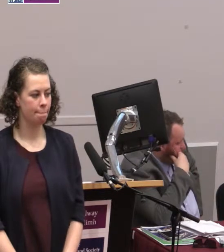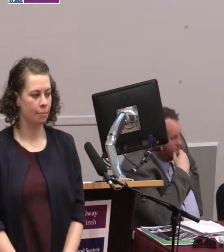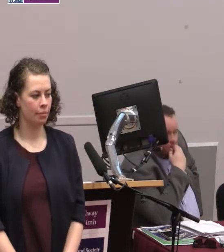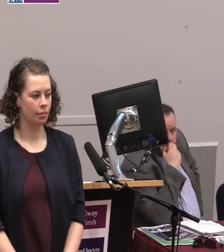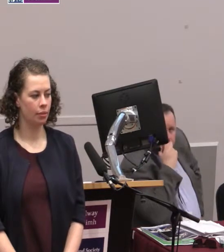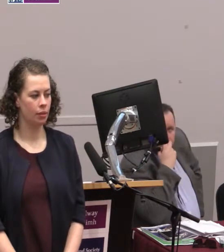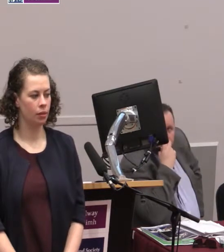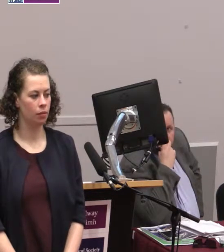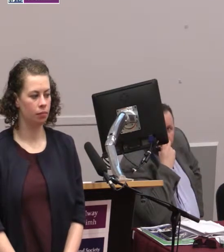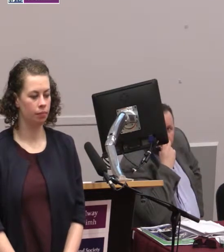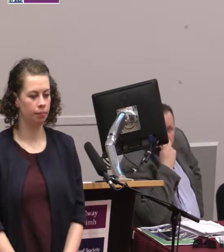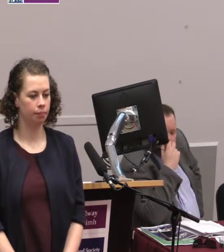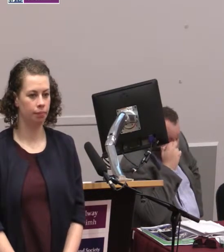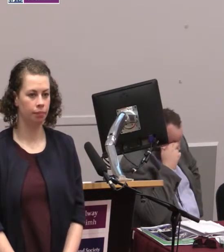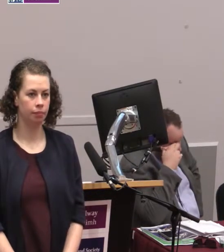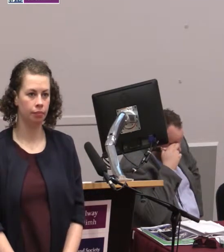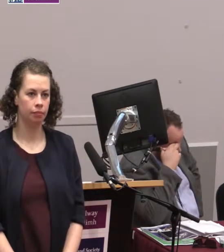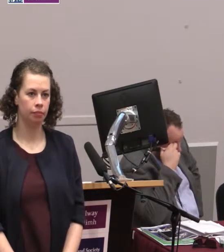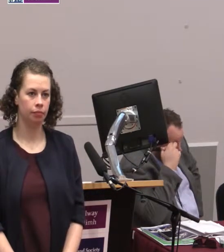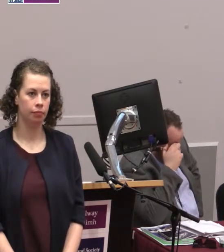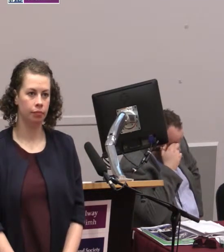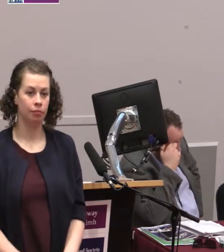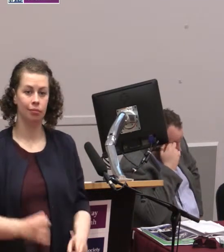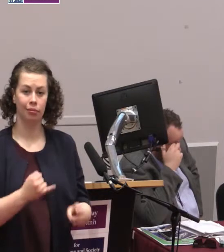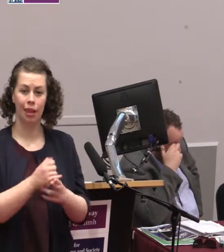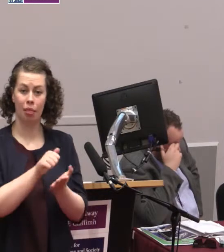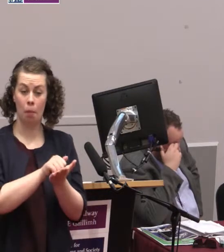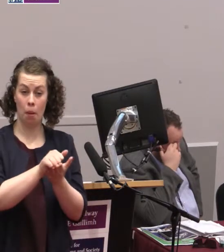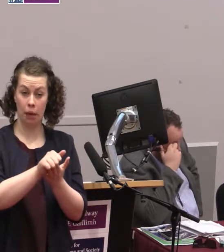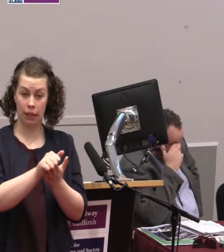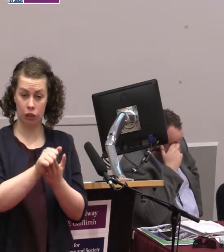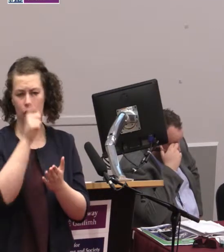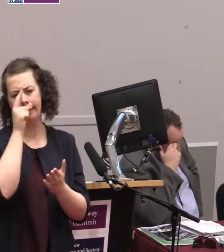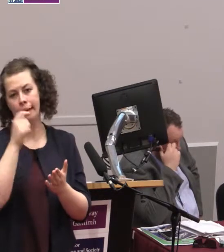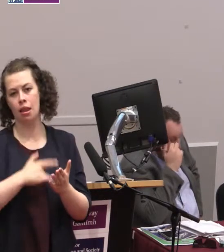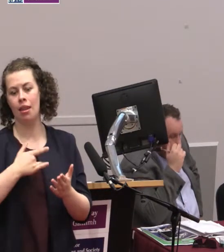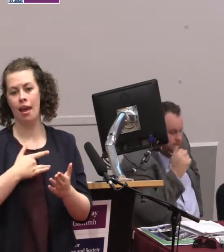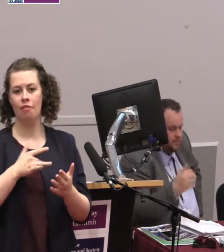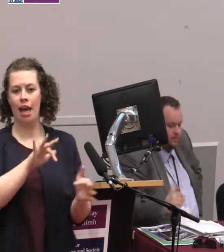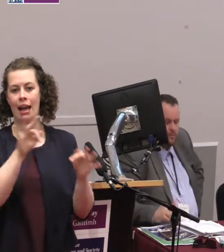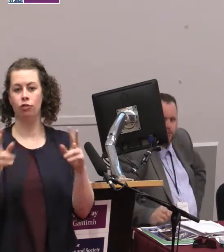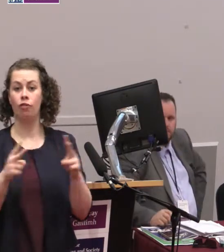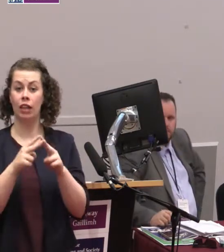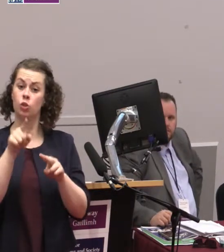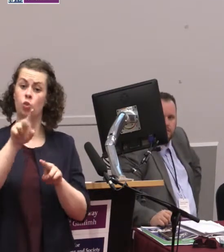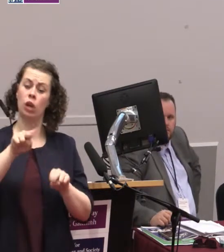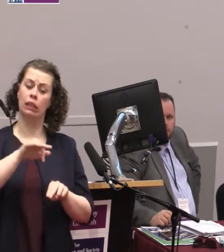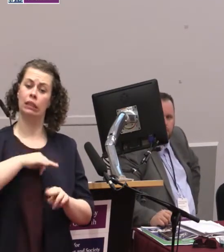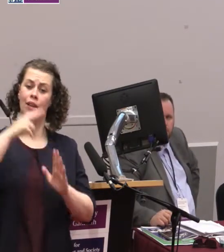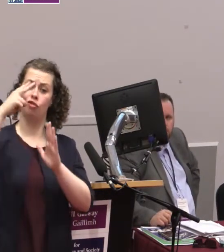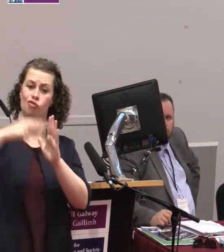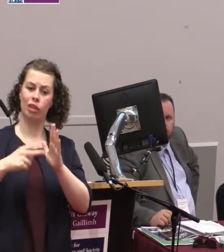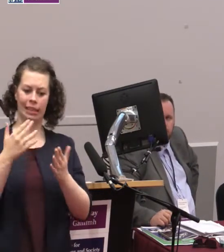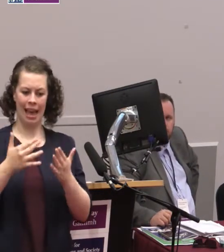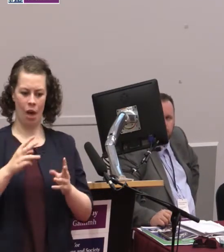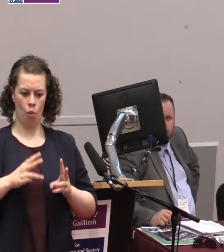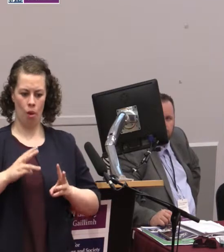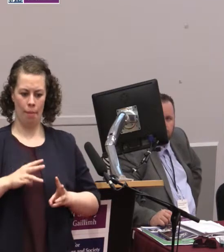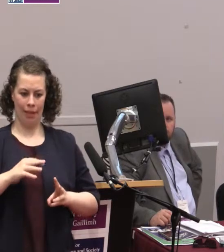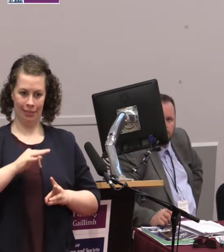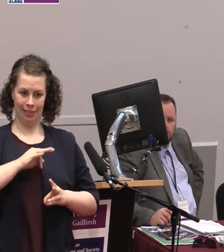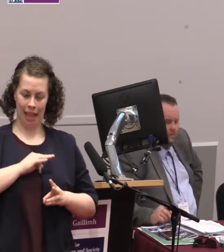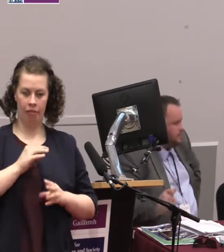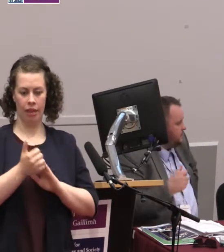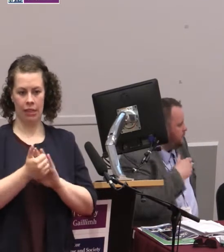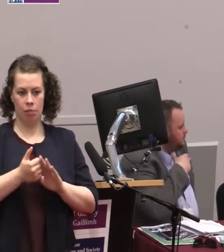In that publication Live After Violence, you can read about how women experience violence